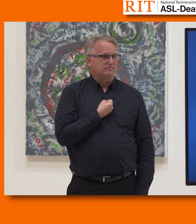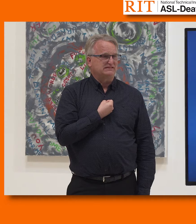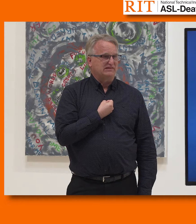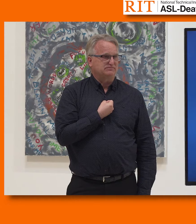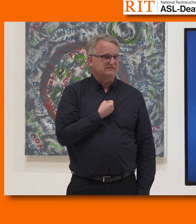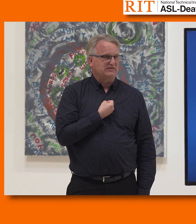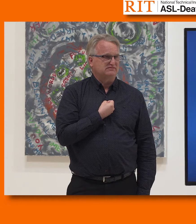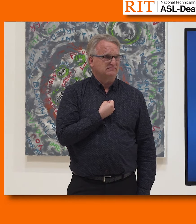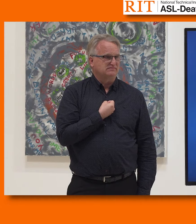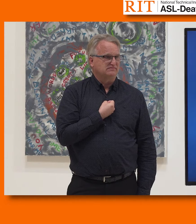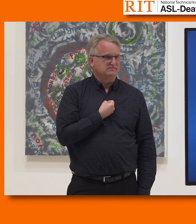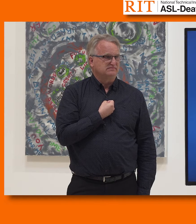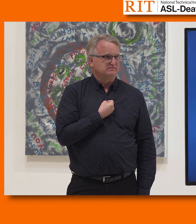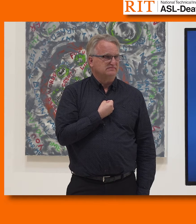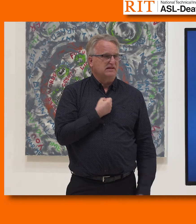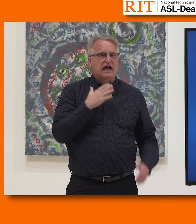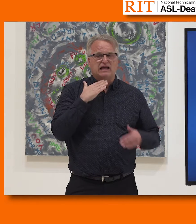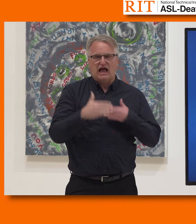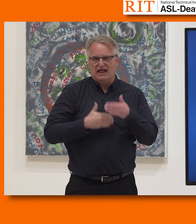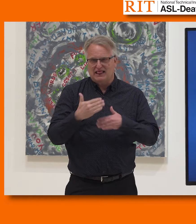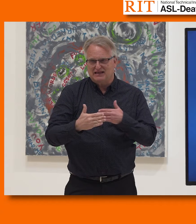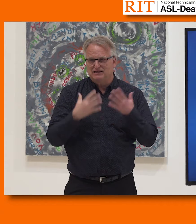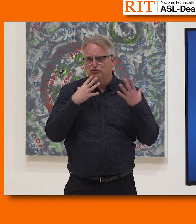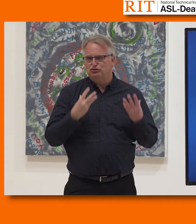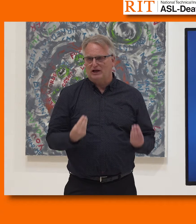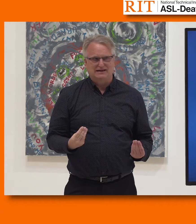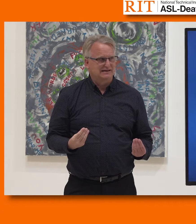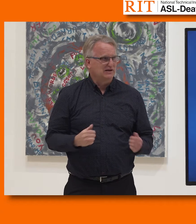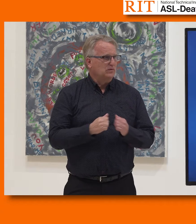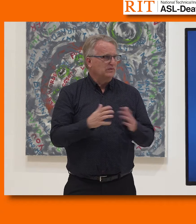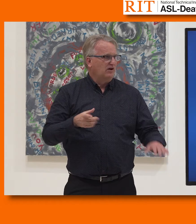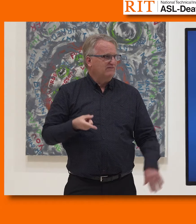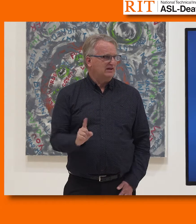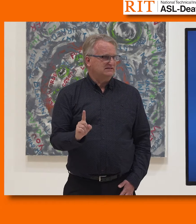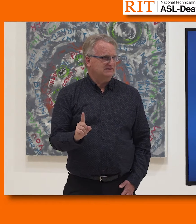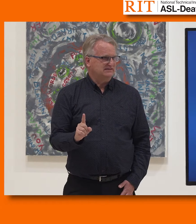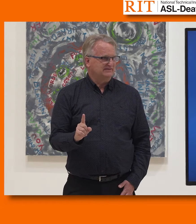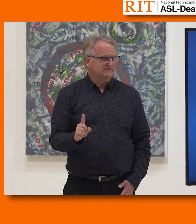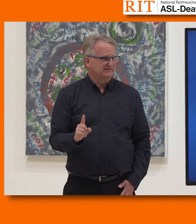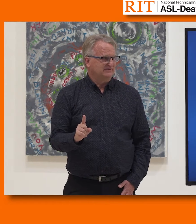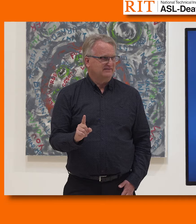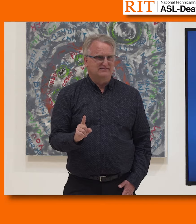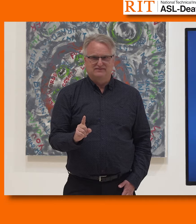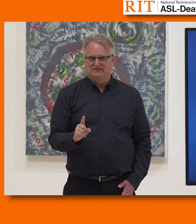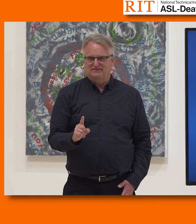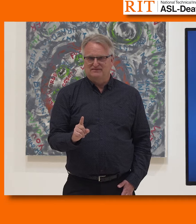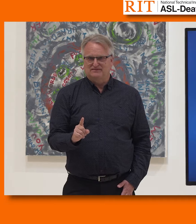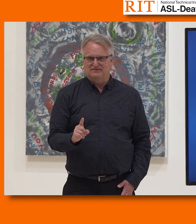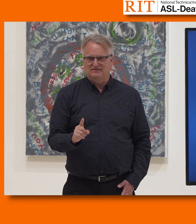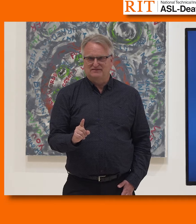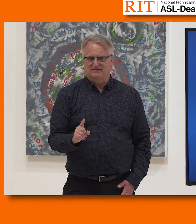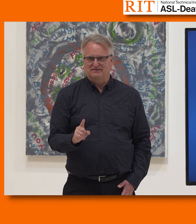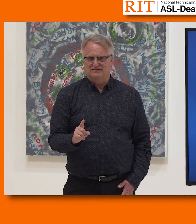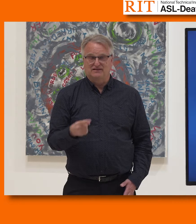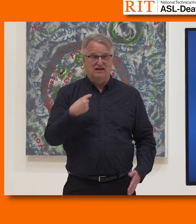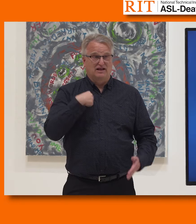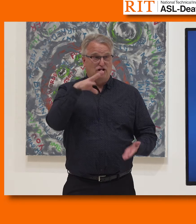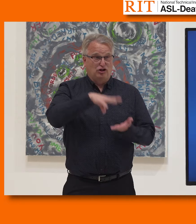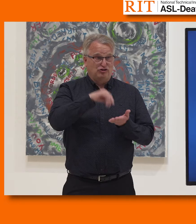ask for the microphone, and take over, right? Kindly, gently, without being overtly offensive, but take over.